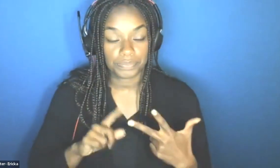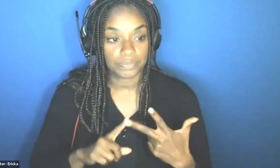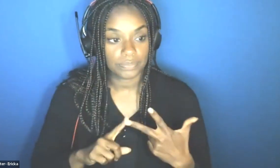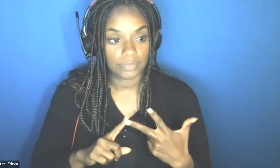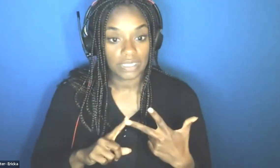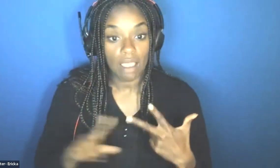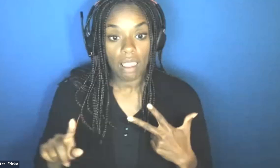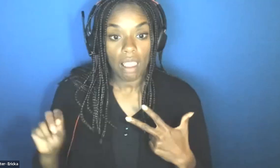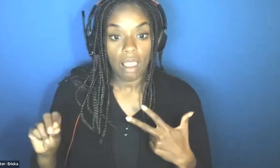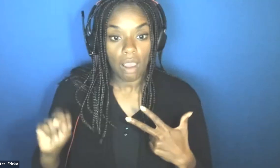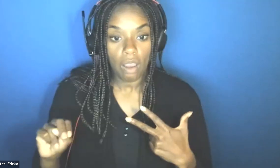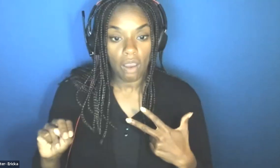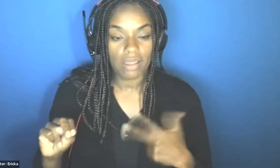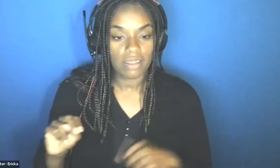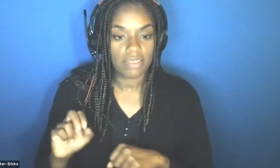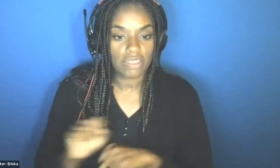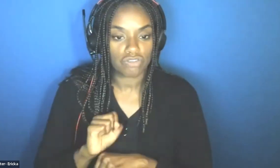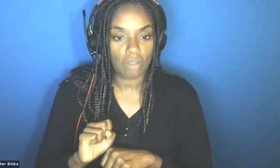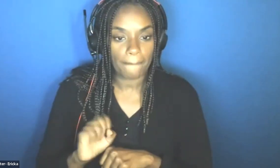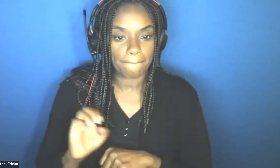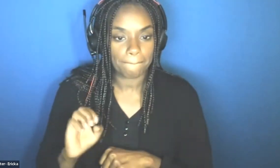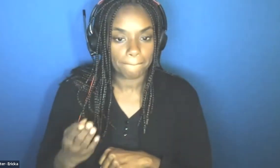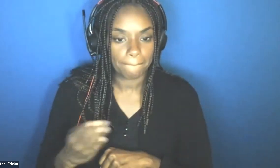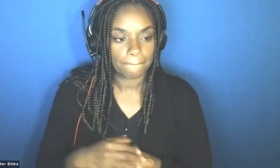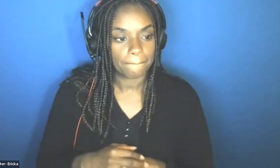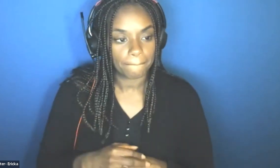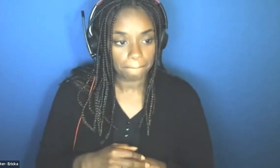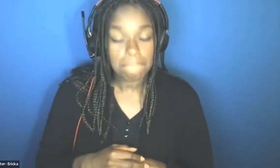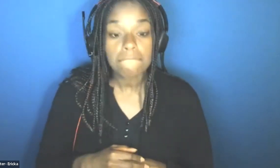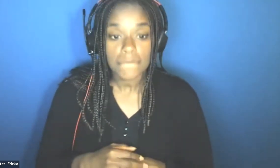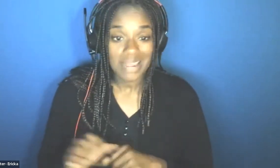the company believed that if they screened for marijuana use, that would cut the prospective worker pool by up to 30%.